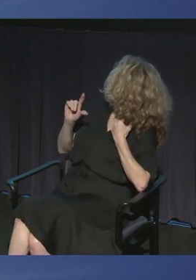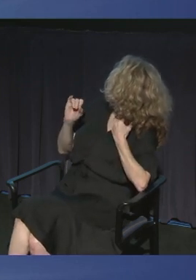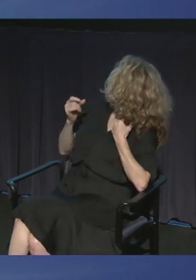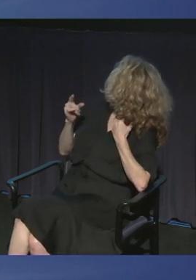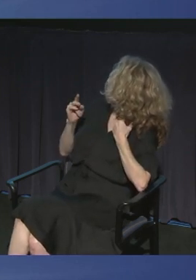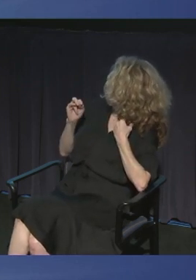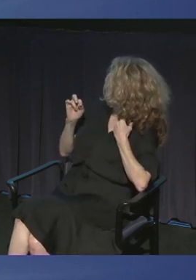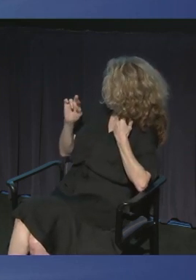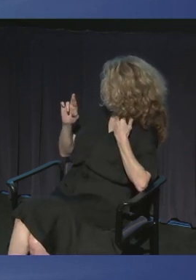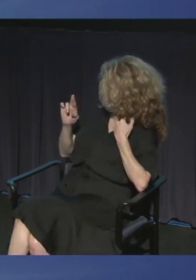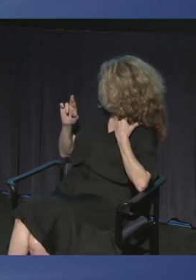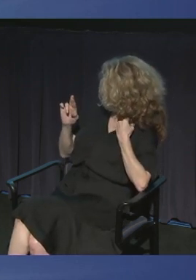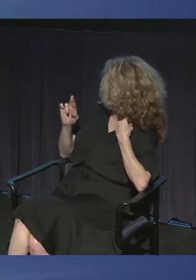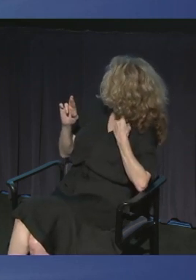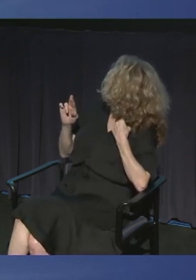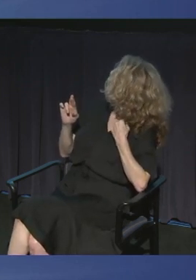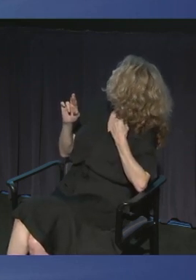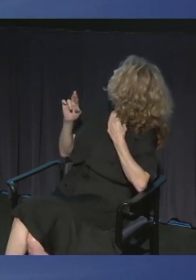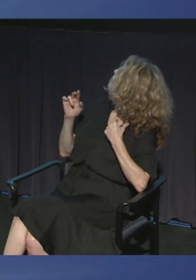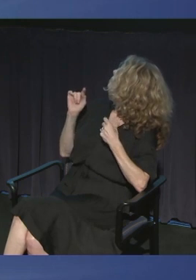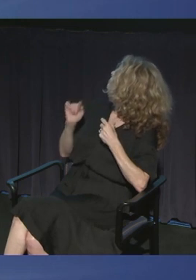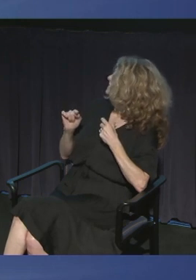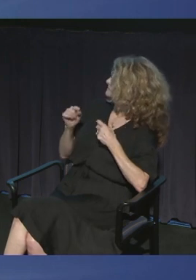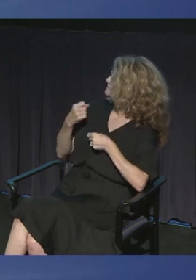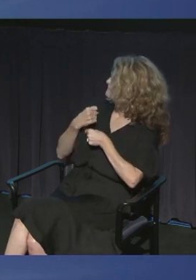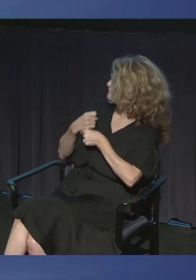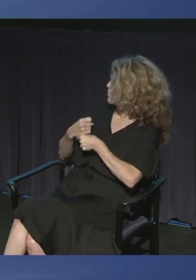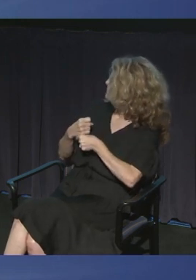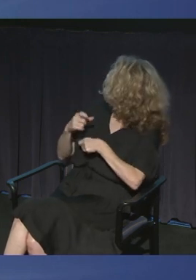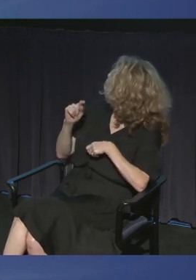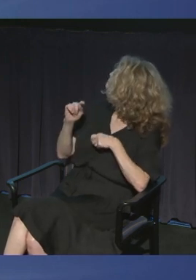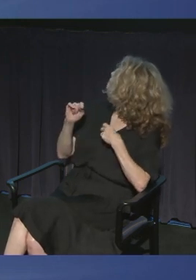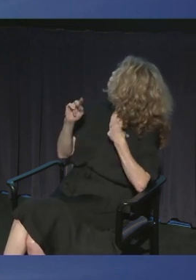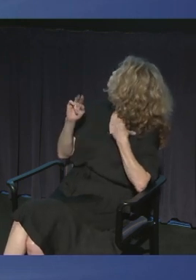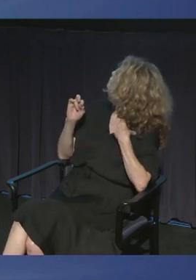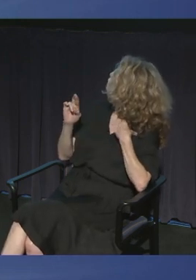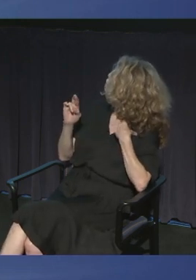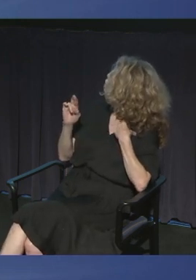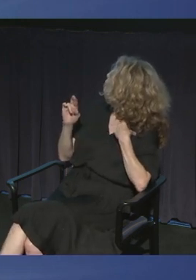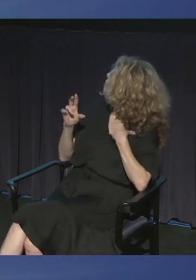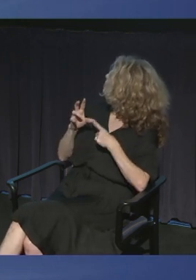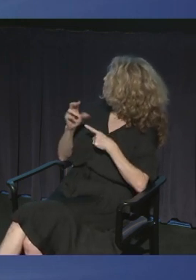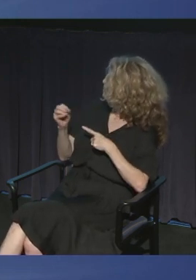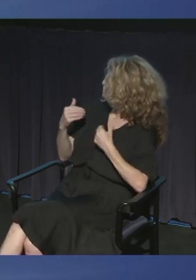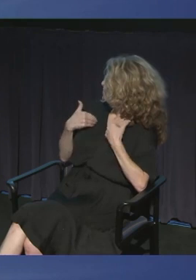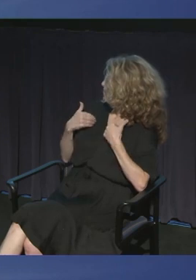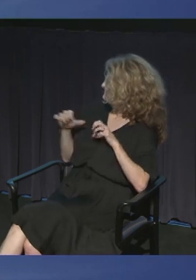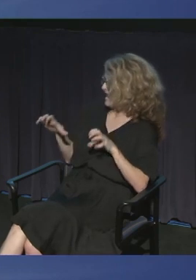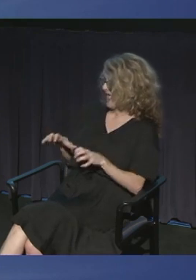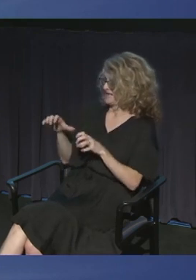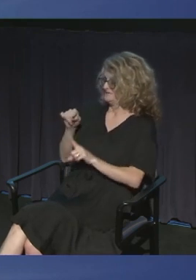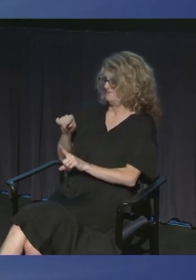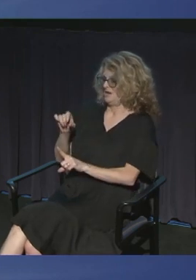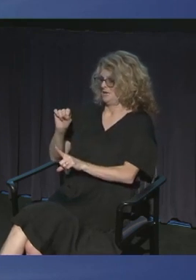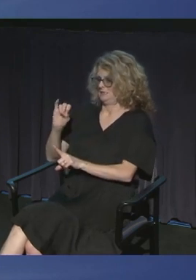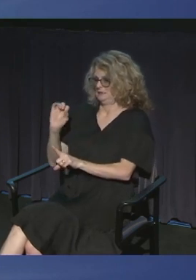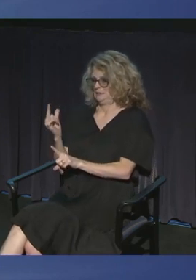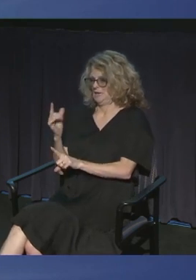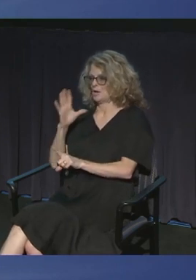IN ARTIFICIAL THETRAMIZATION, AND THIS FORMS A TETRAMER, AND